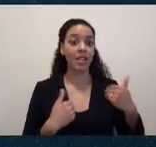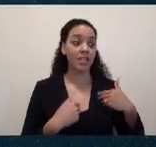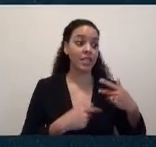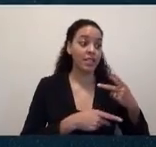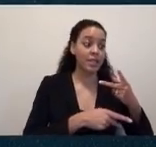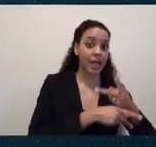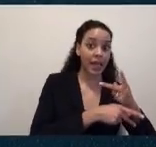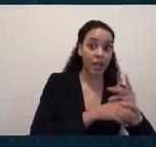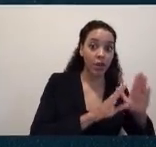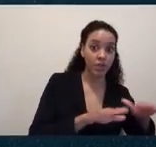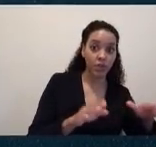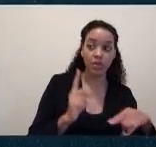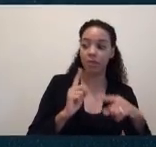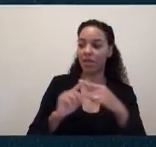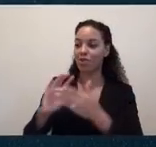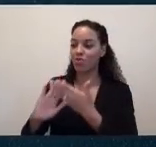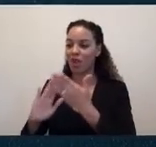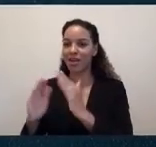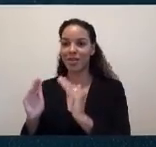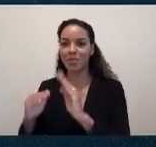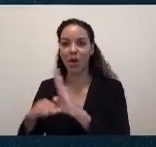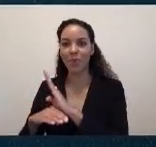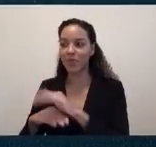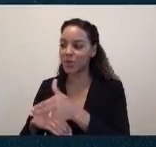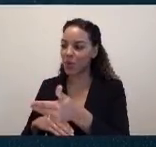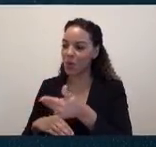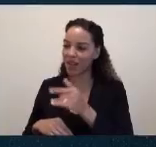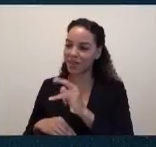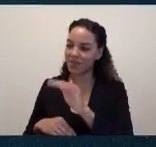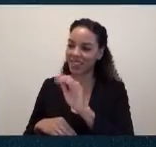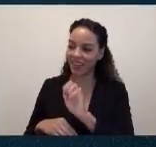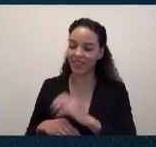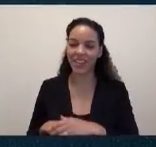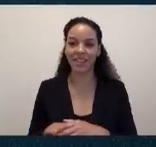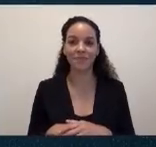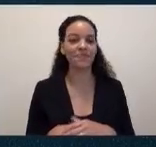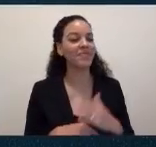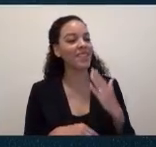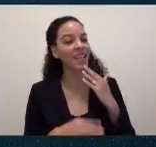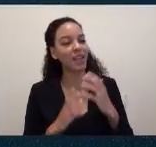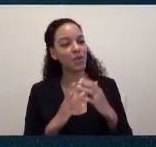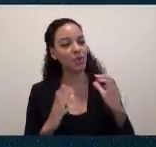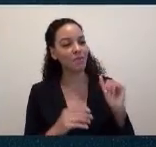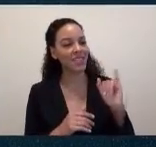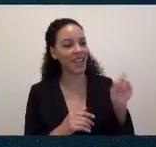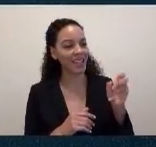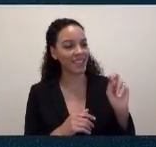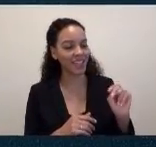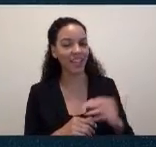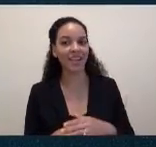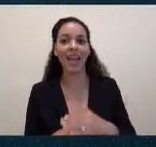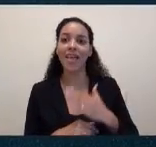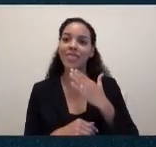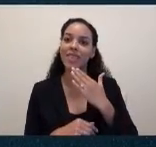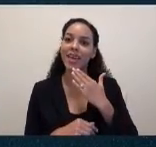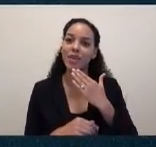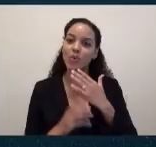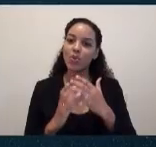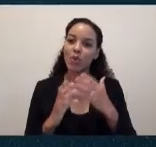Welcome, Stephanie. Thanks for being with us. Ms. Woody: Thank you Ai-Jen. And especially thank you to Madam vice president